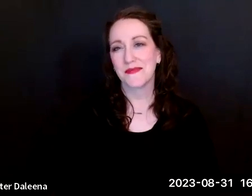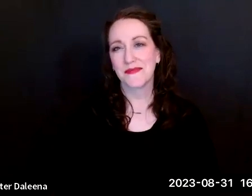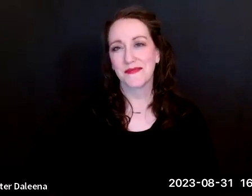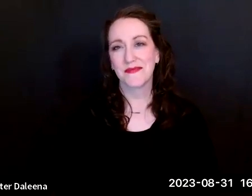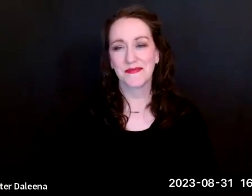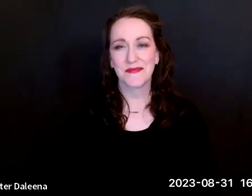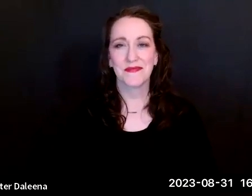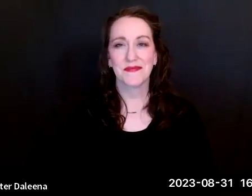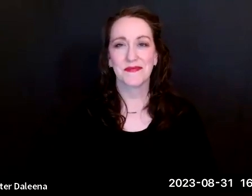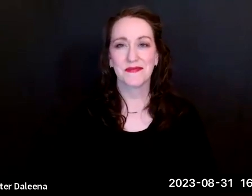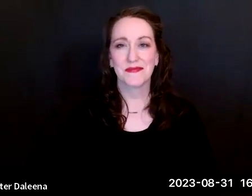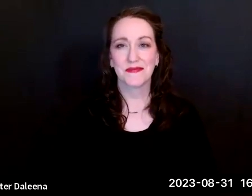thank you